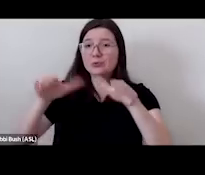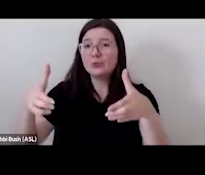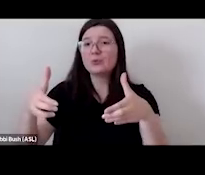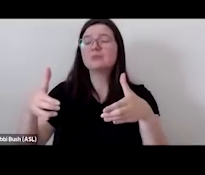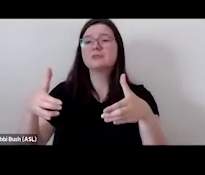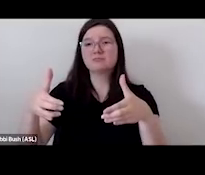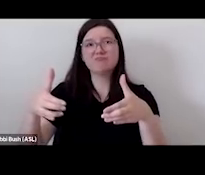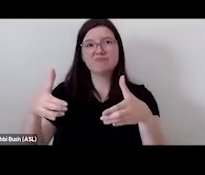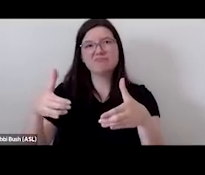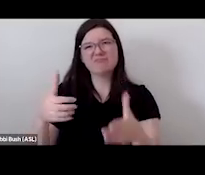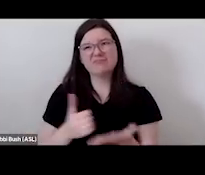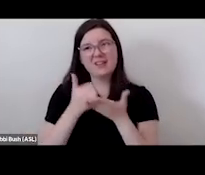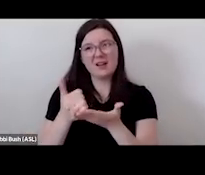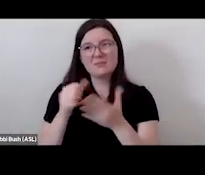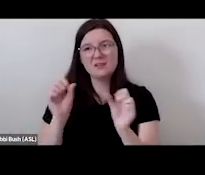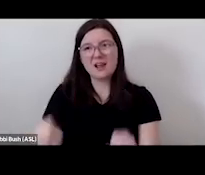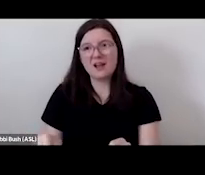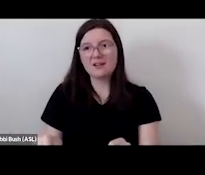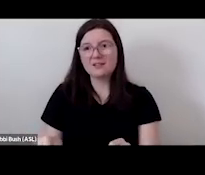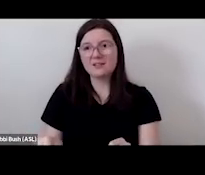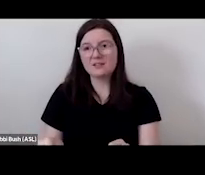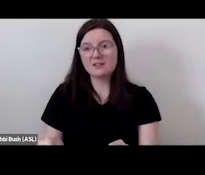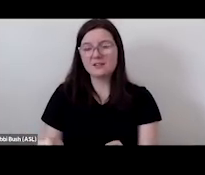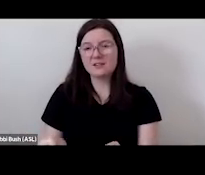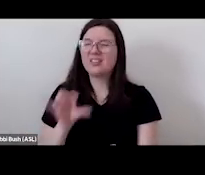that can be helpful if you're coming at it from maybe a nonclinical perspective.